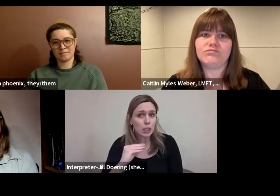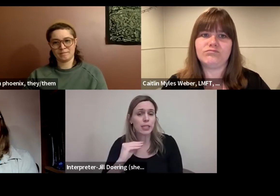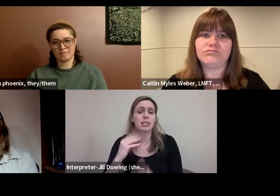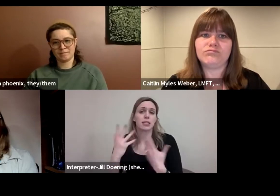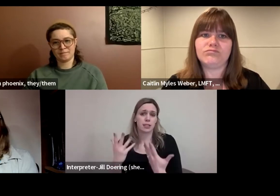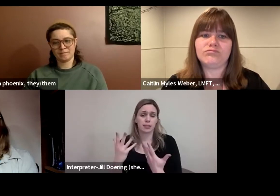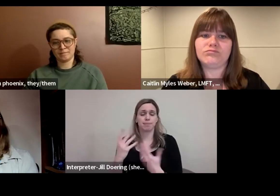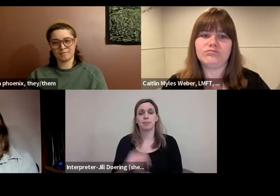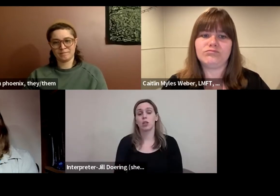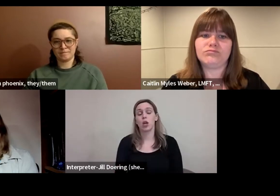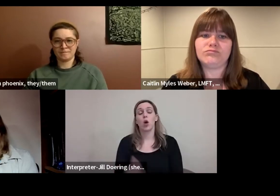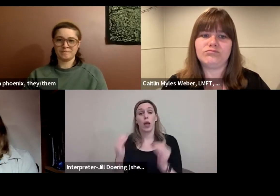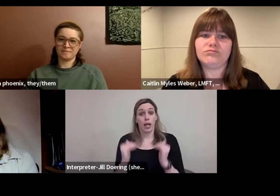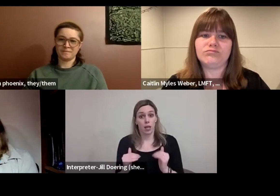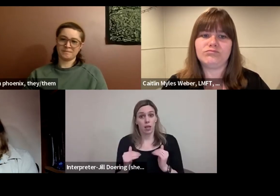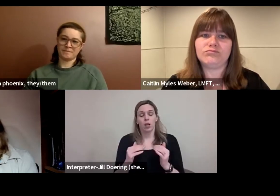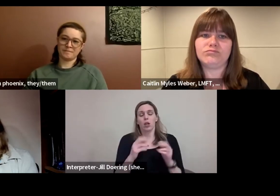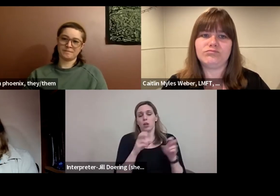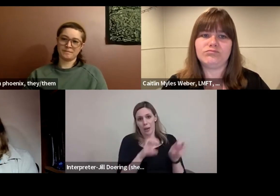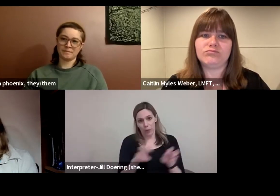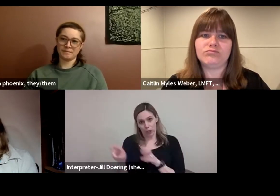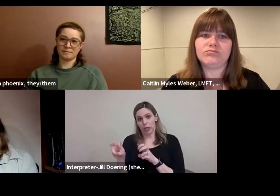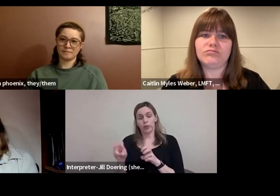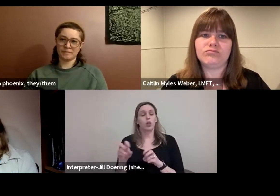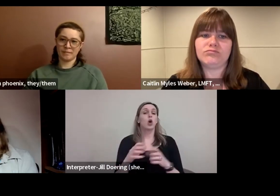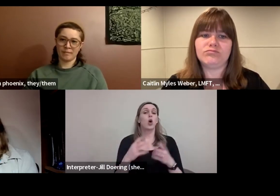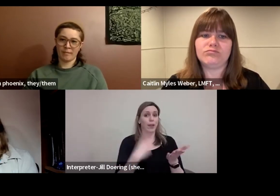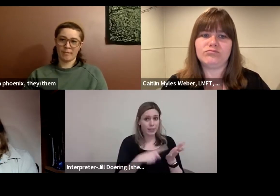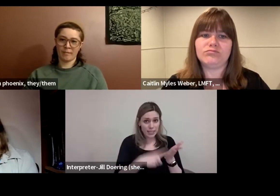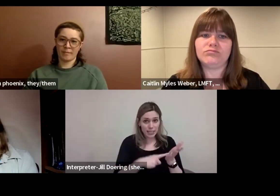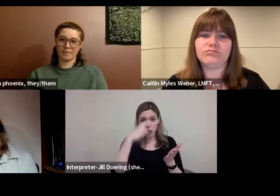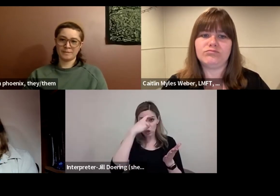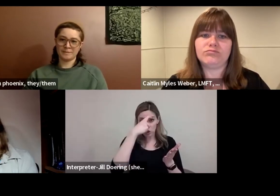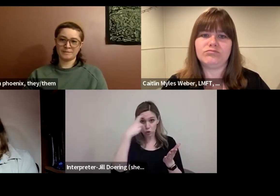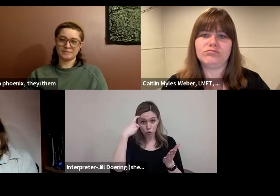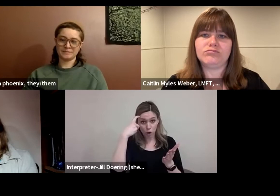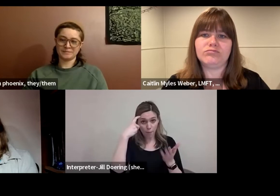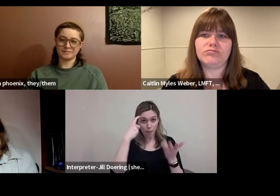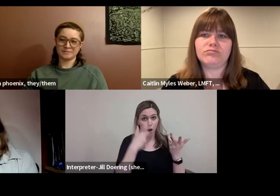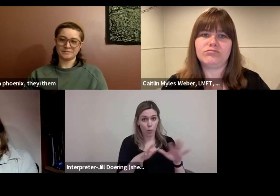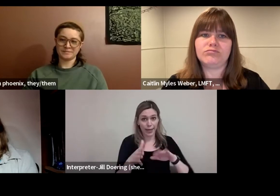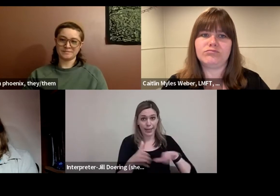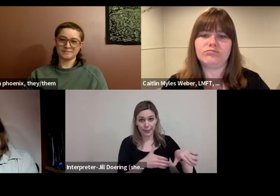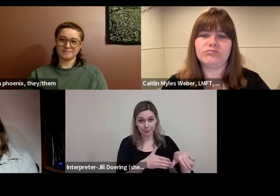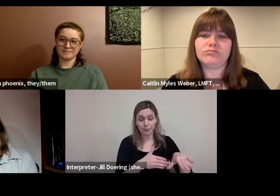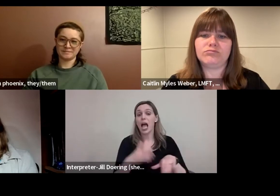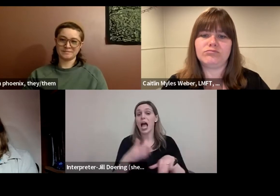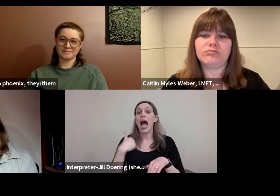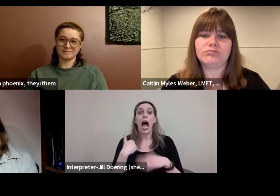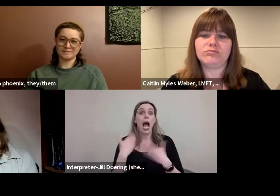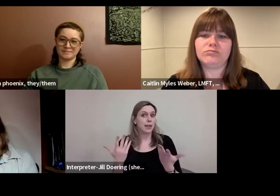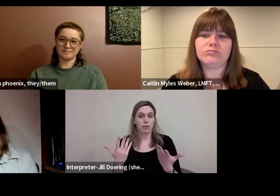and I know sometimes I reference inside. Like I don't know a trans person that hasn't experienced trauma.